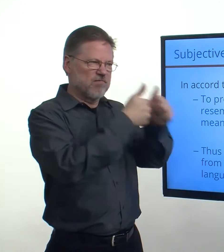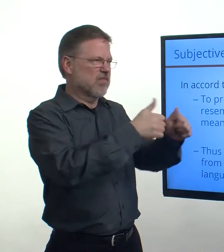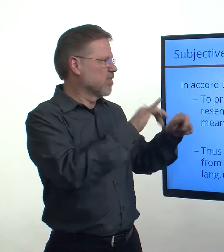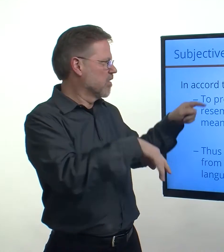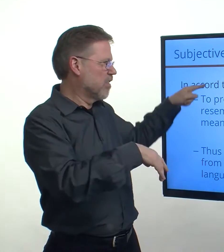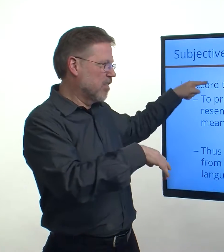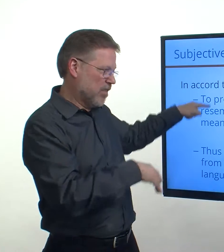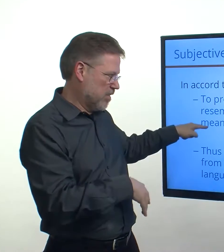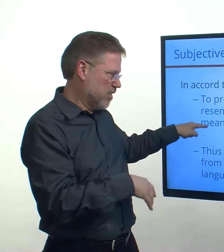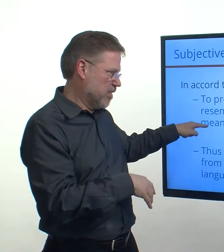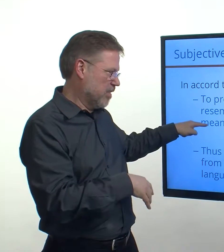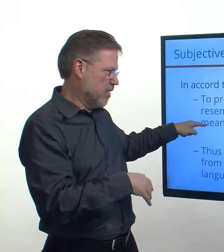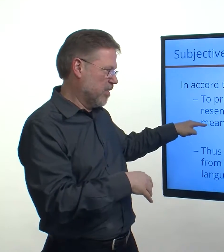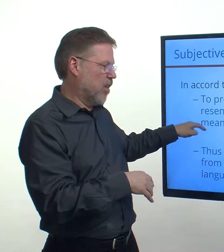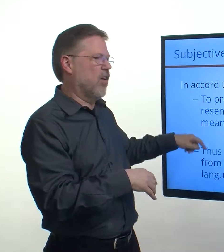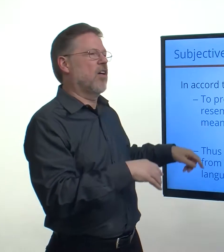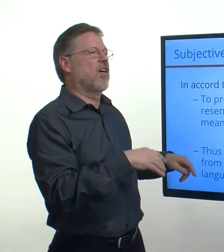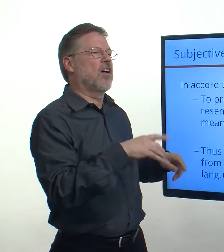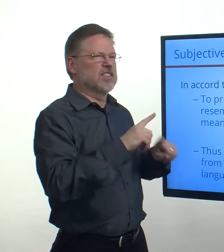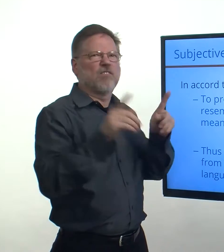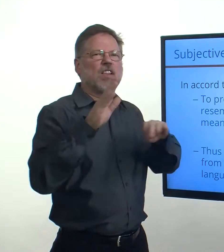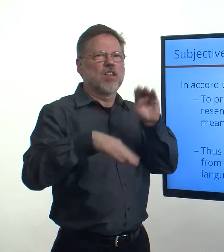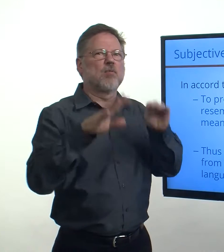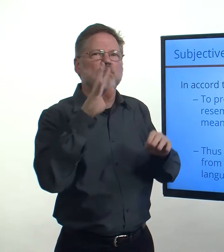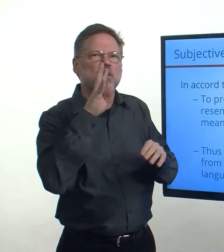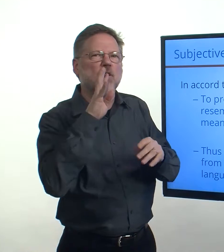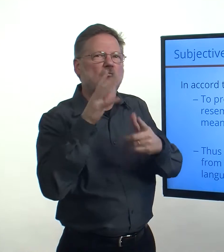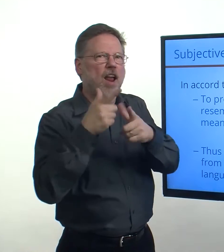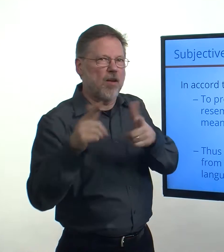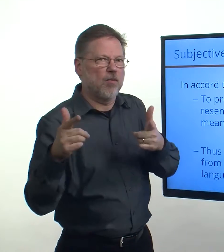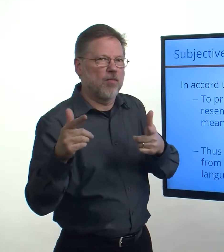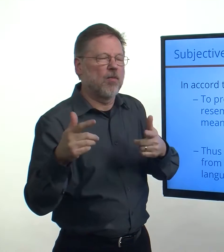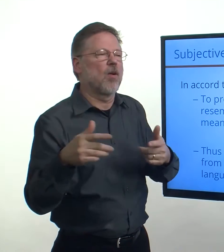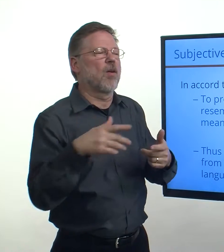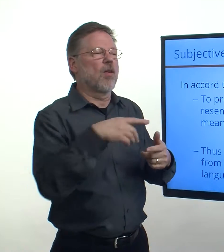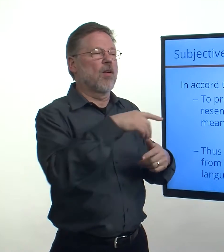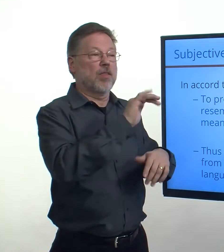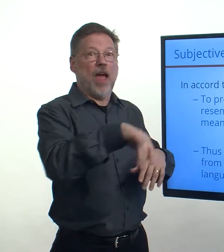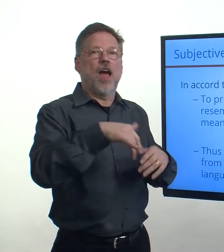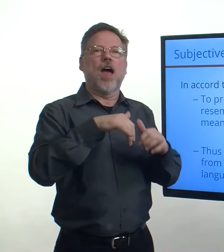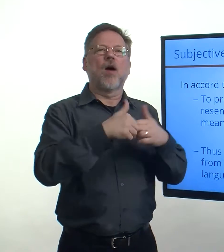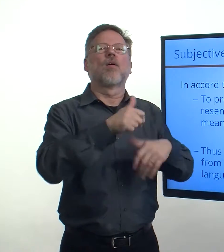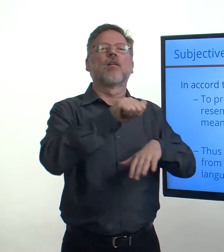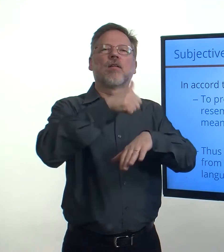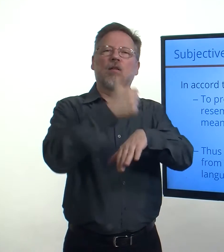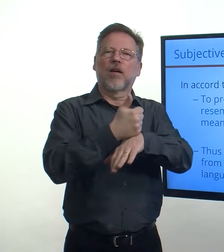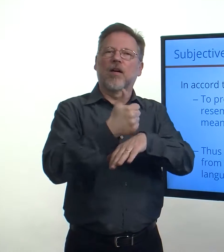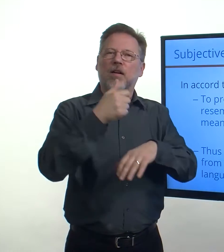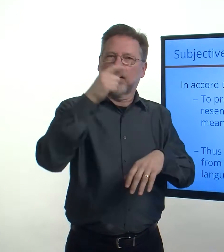Those who follow this logic, assumed the cognitive system was different than that for spoken languages.